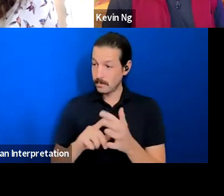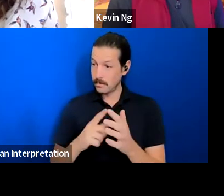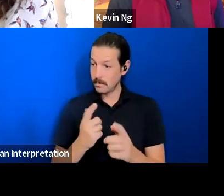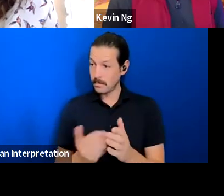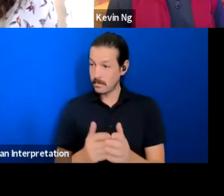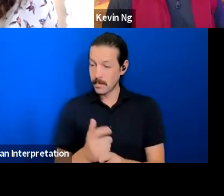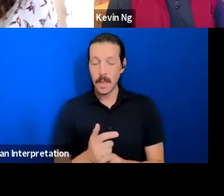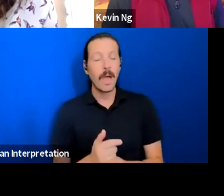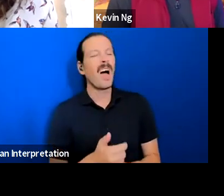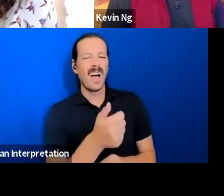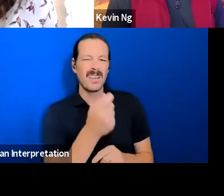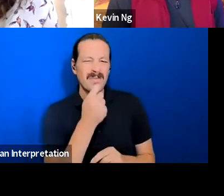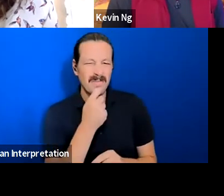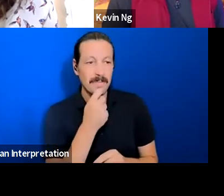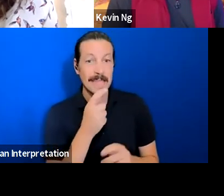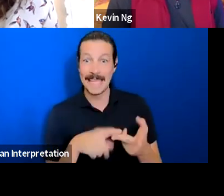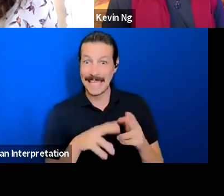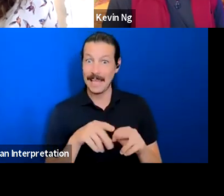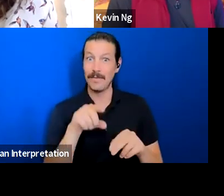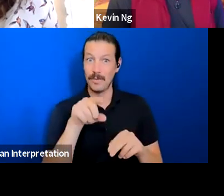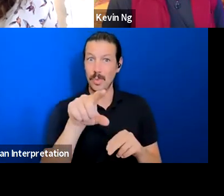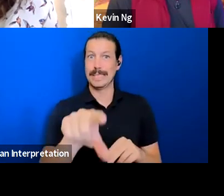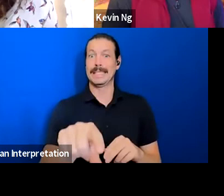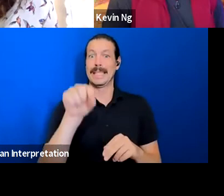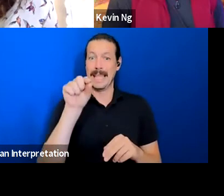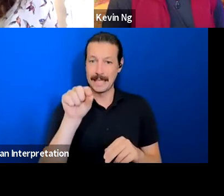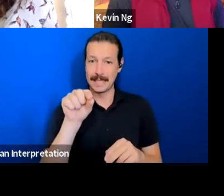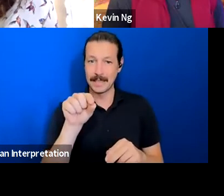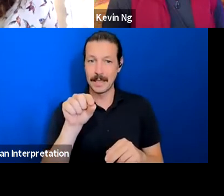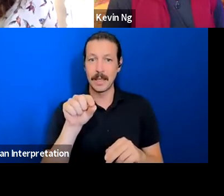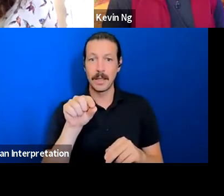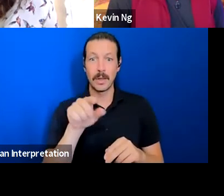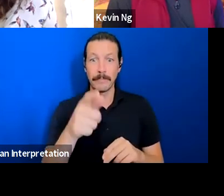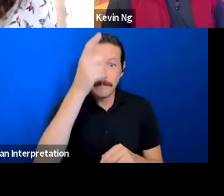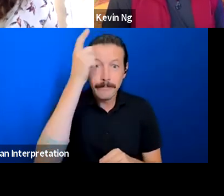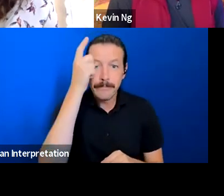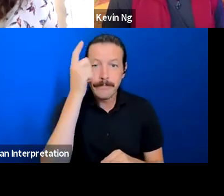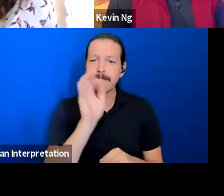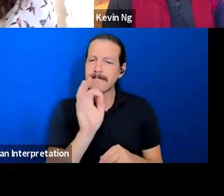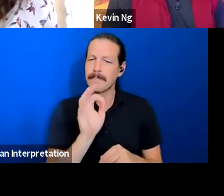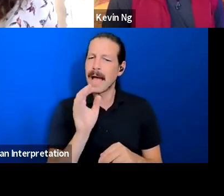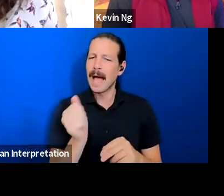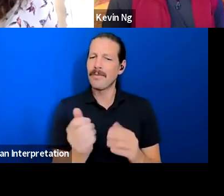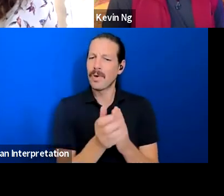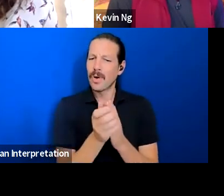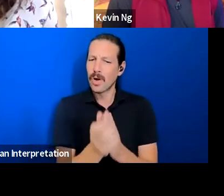you get a peer handbook which has a lot of information in it and also our protocols, so